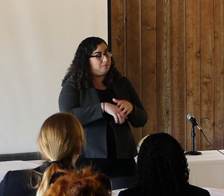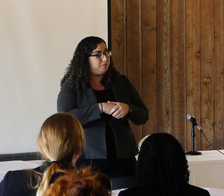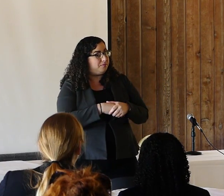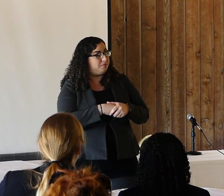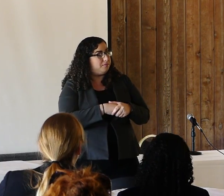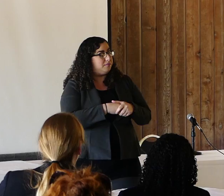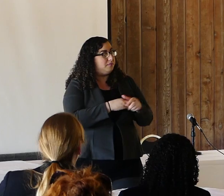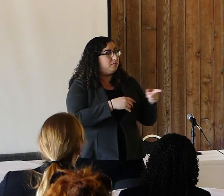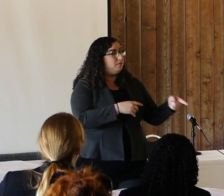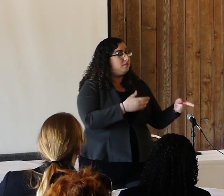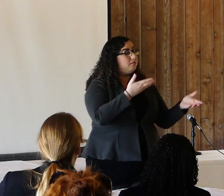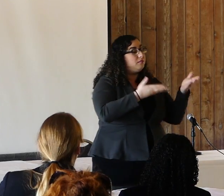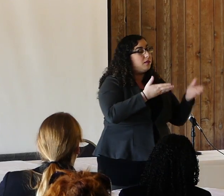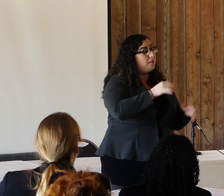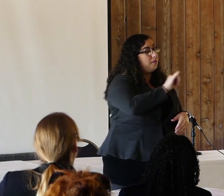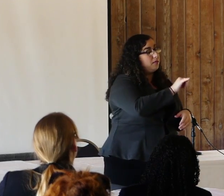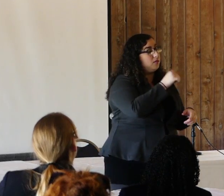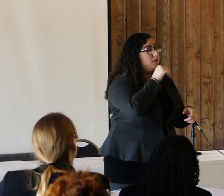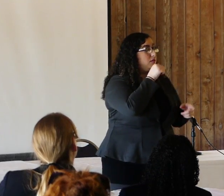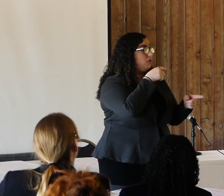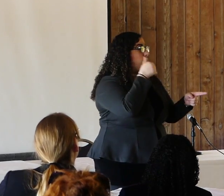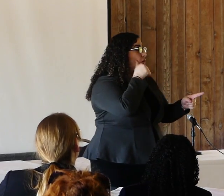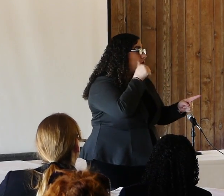And they all have different backgrounds